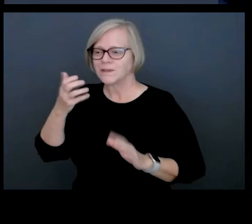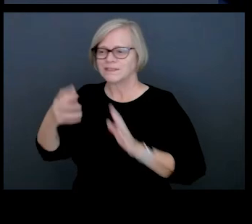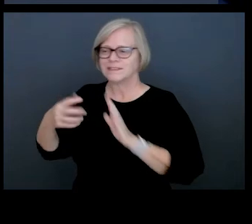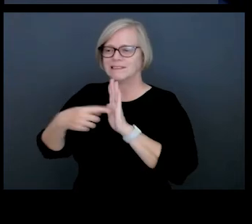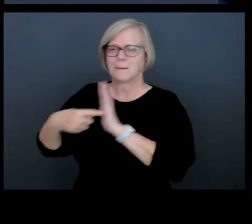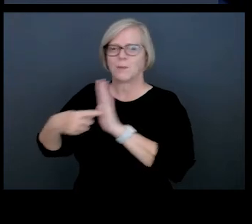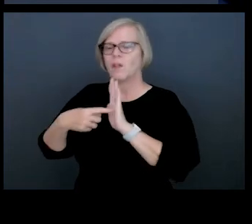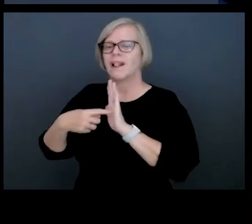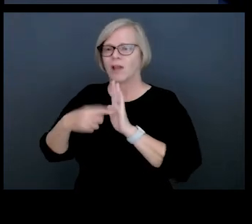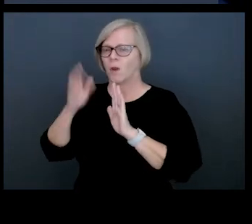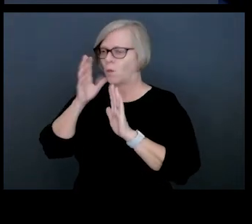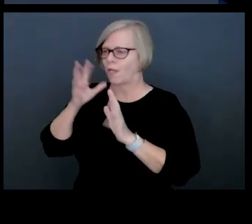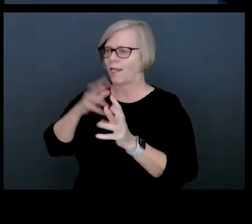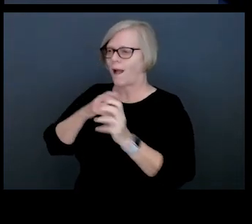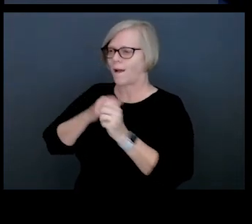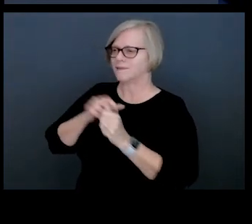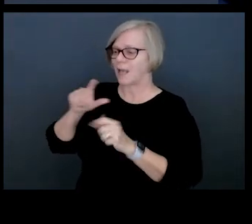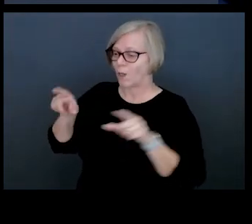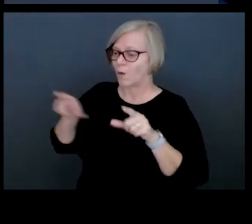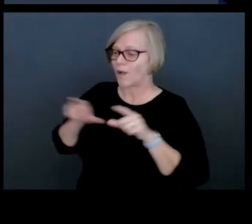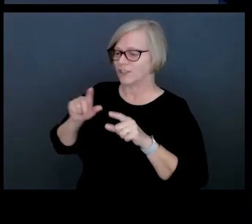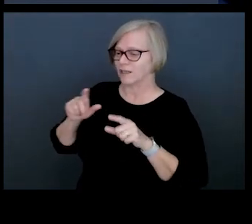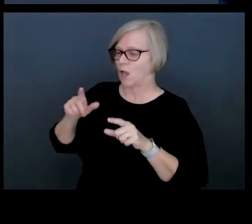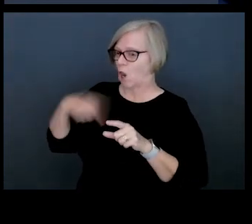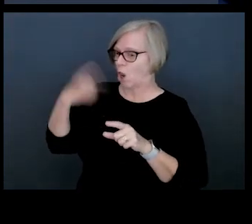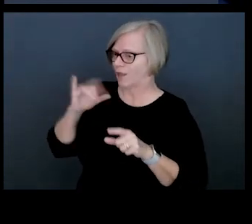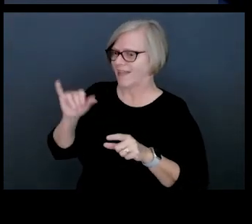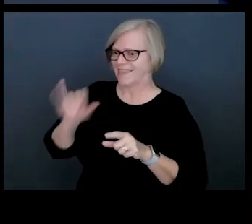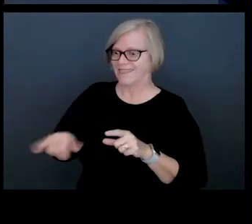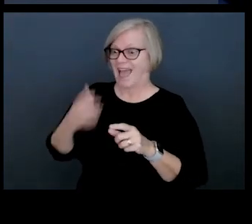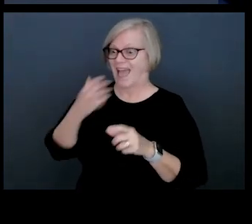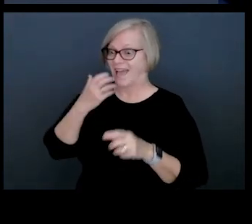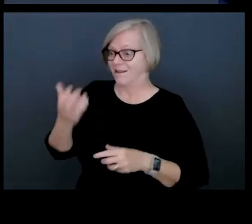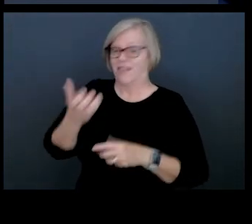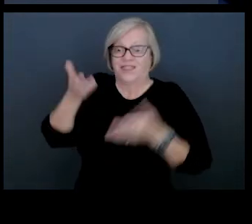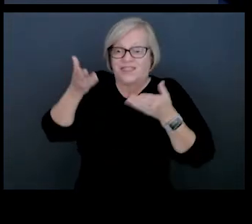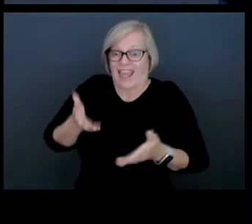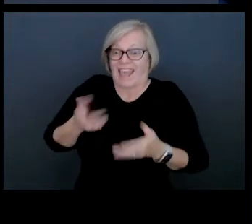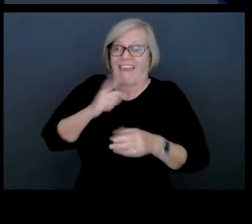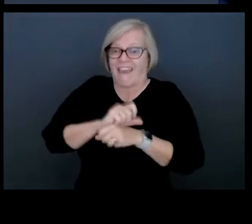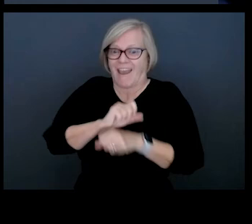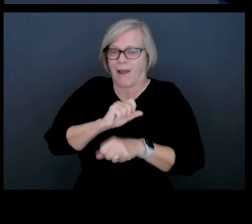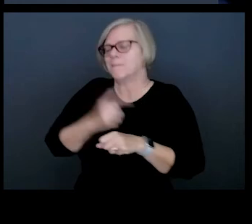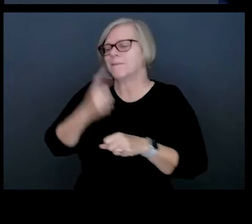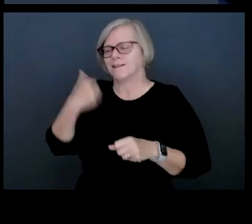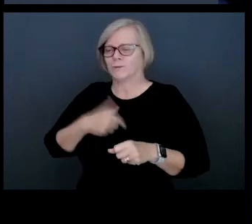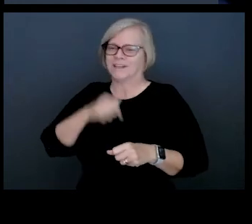so that it seems as if the device is actually in that location since we are obviously not moving.